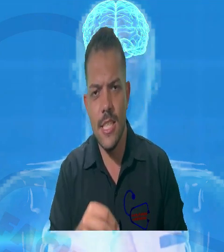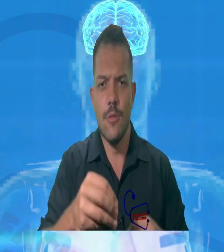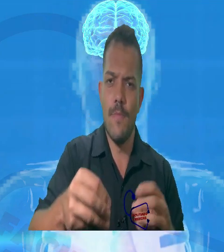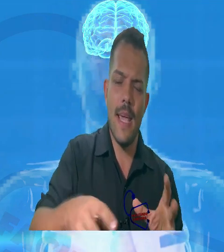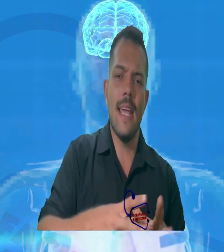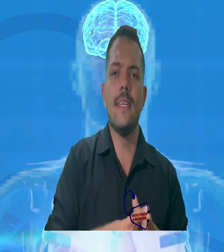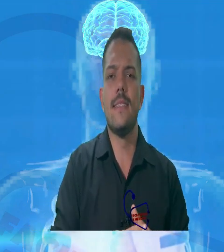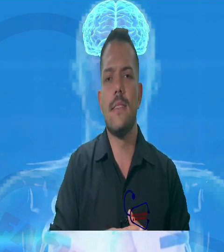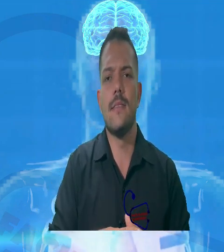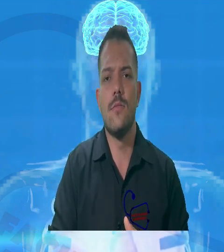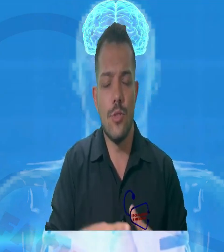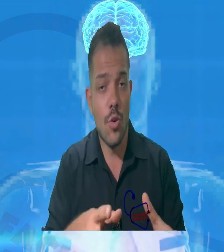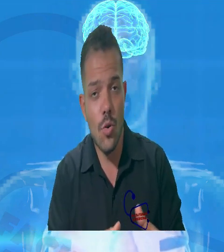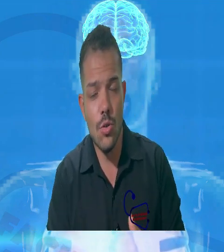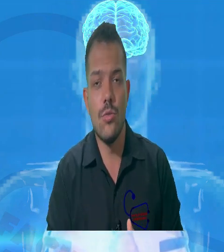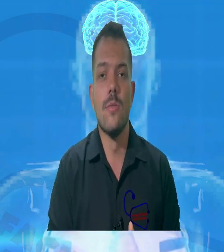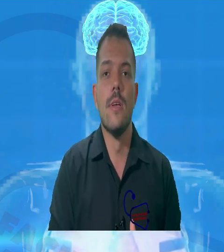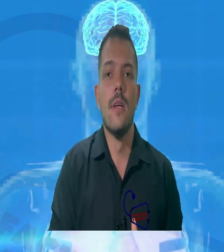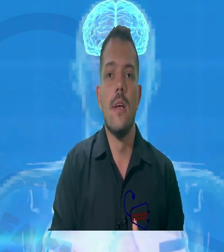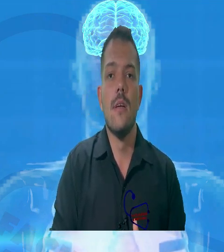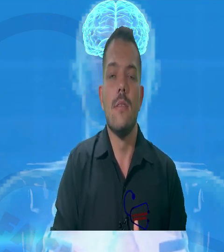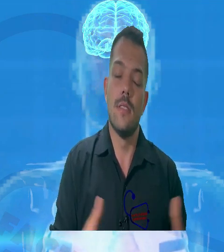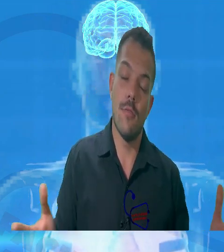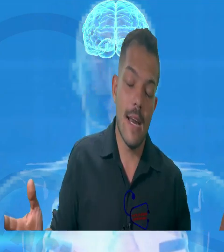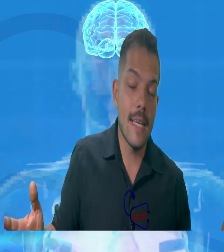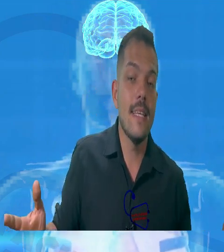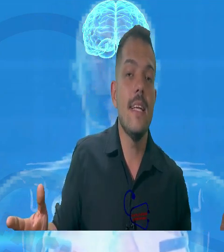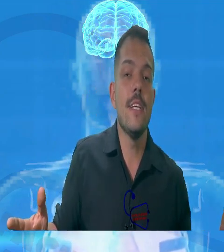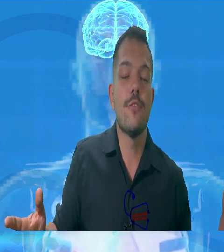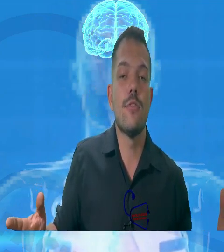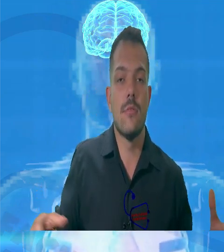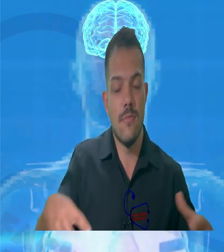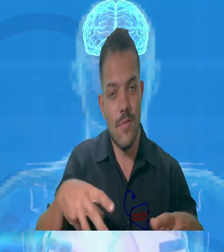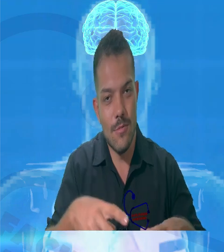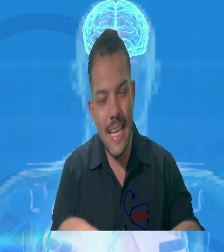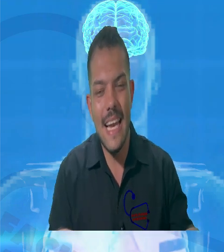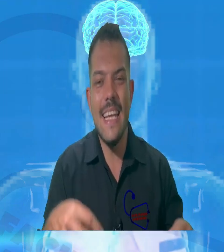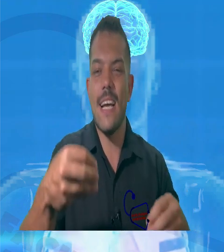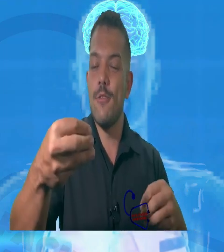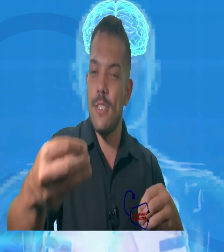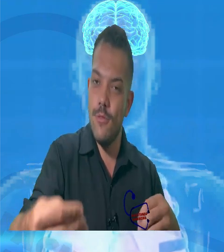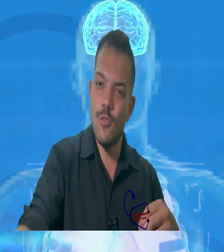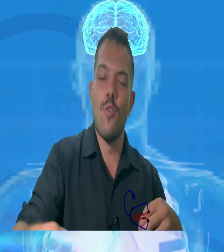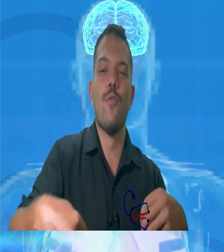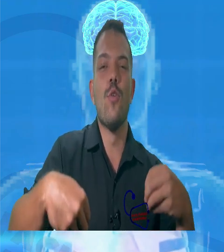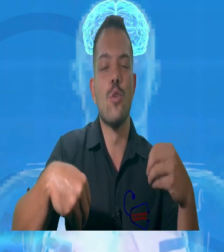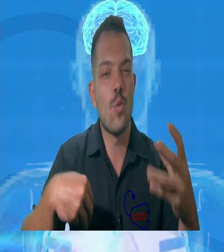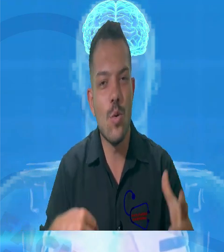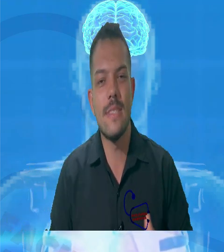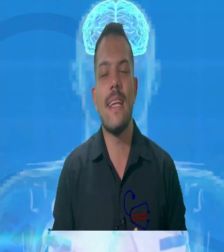? penis of scrotum are characteristic, they are there, causing discomfort, itch,